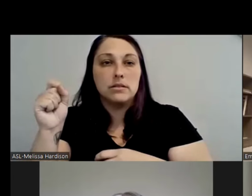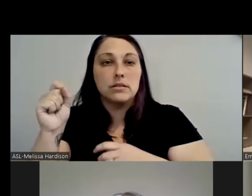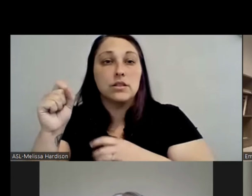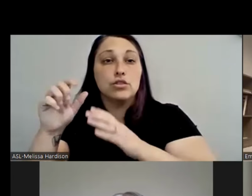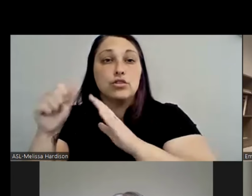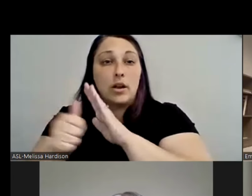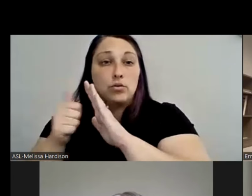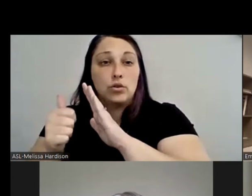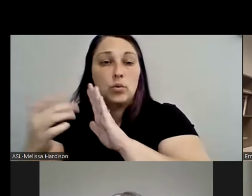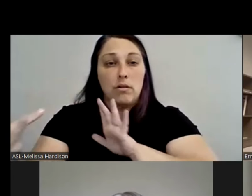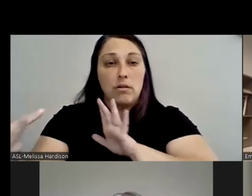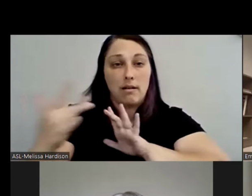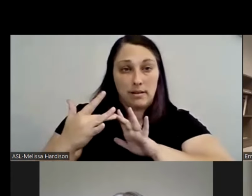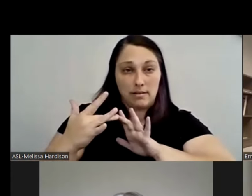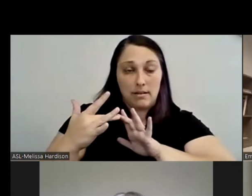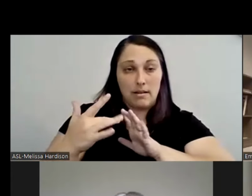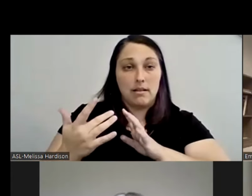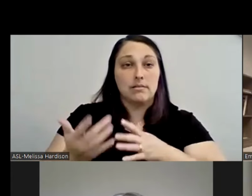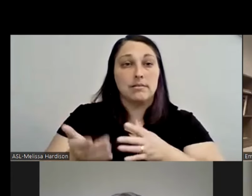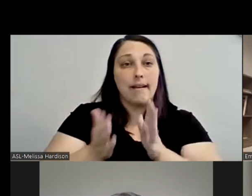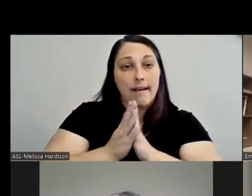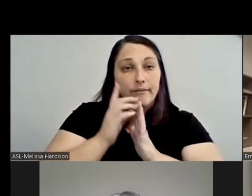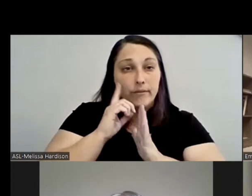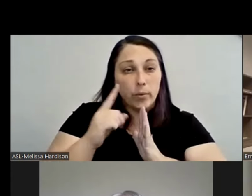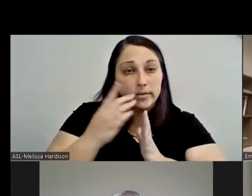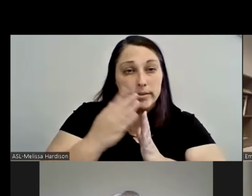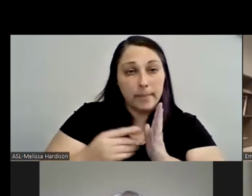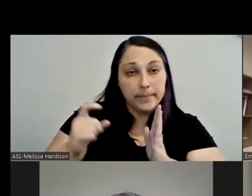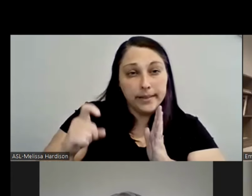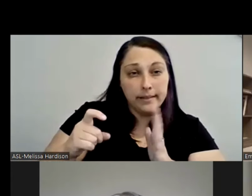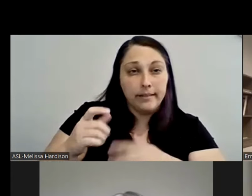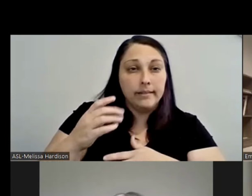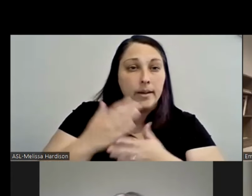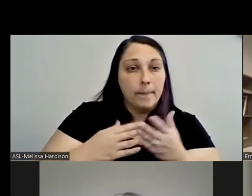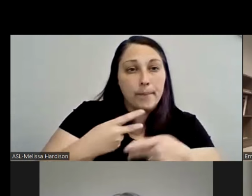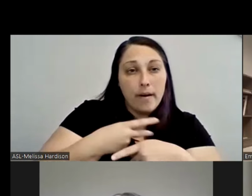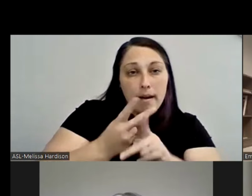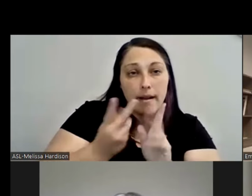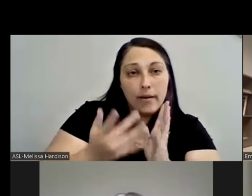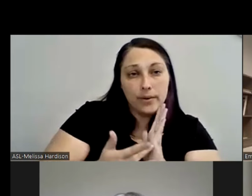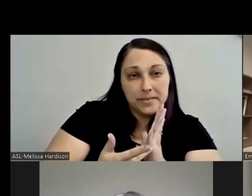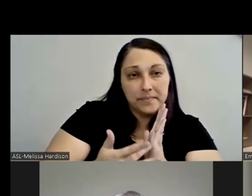Some are major, some call for major changes in the home.